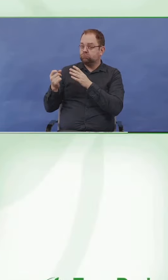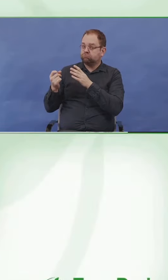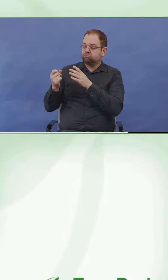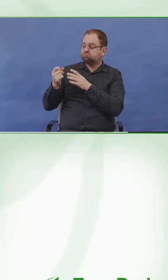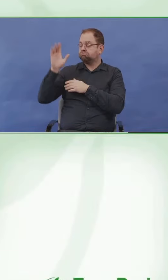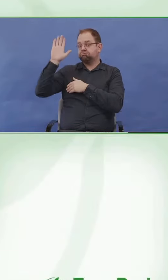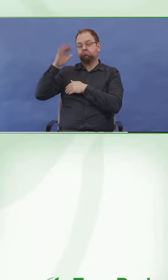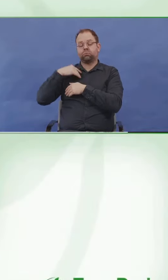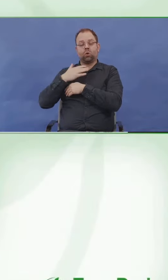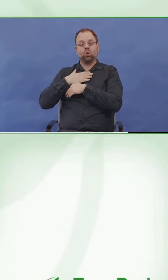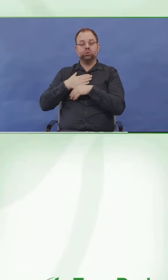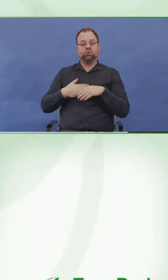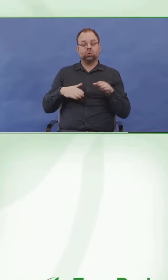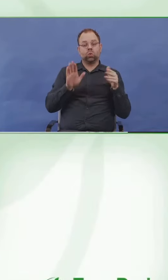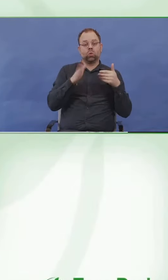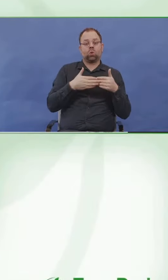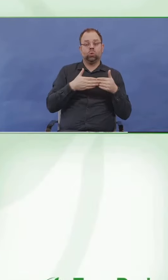If you mind I will talk about something else.